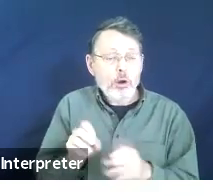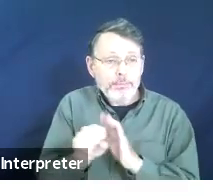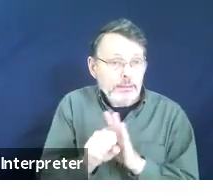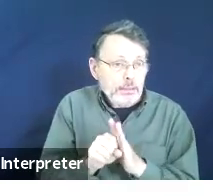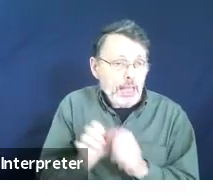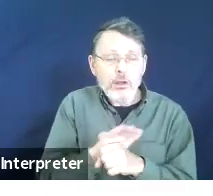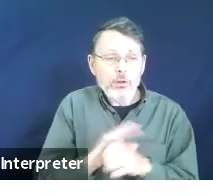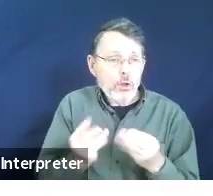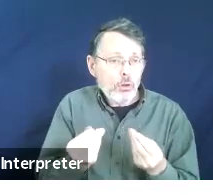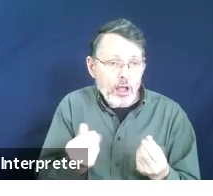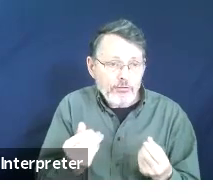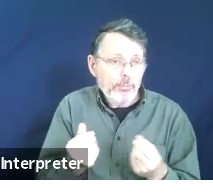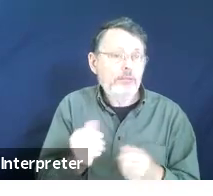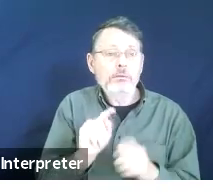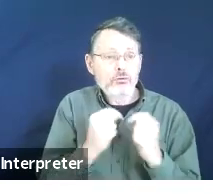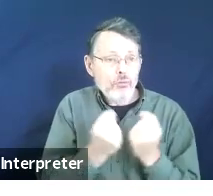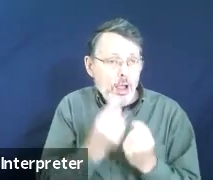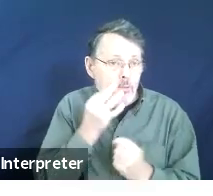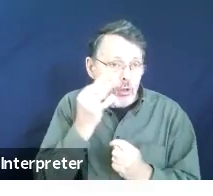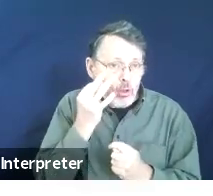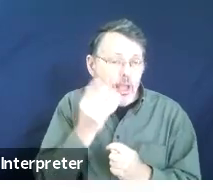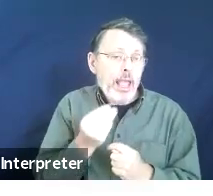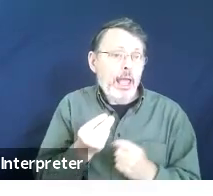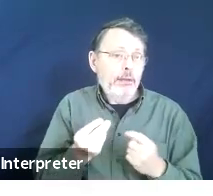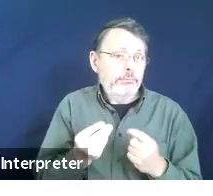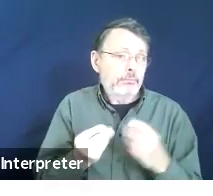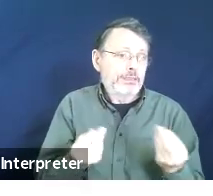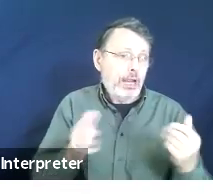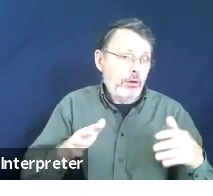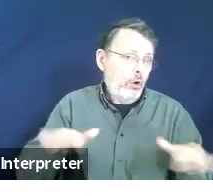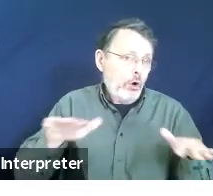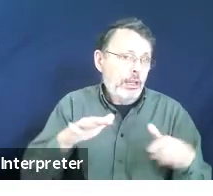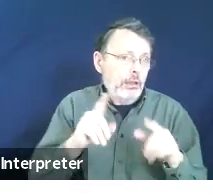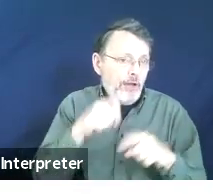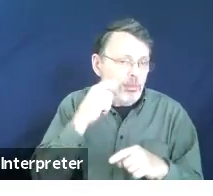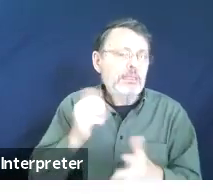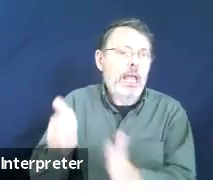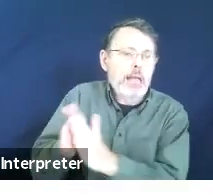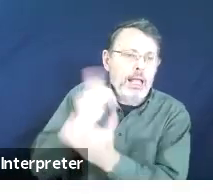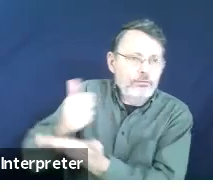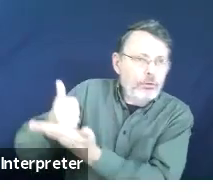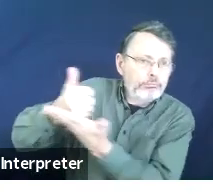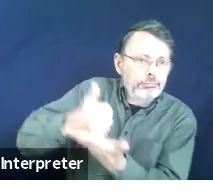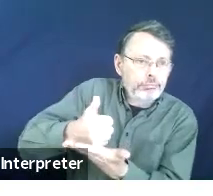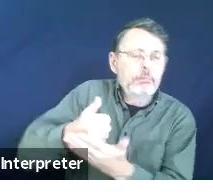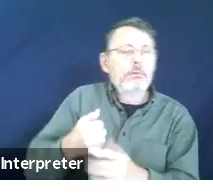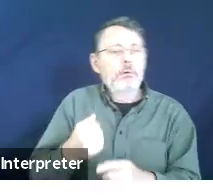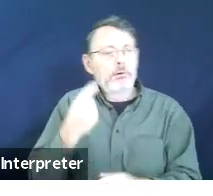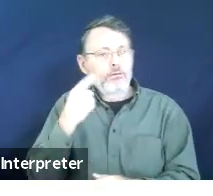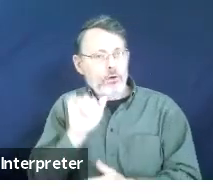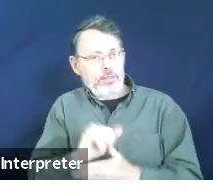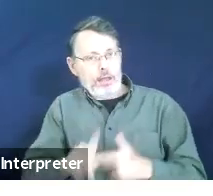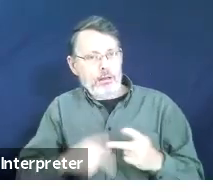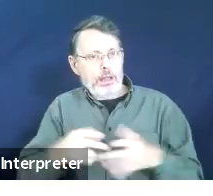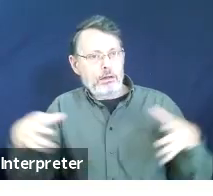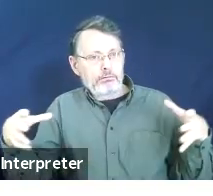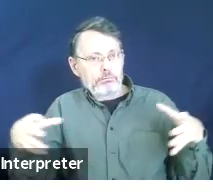territorial governments can request assistance for this type of congregate or non congregate